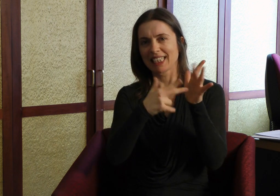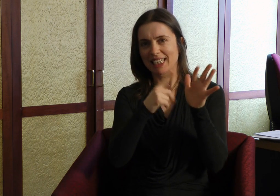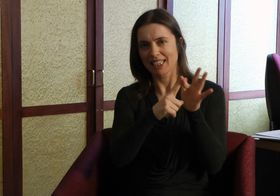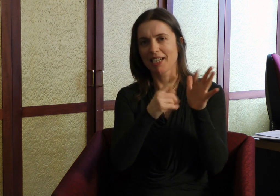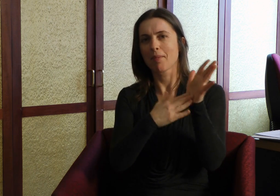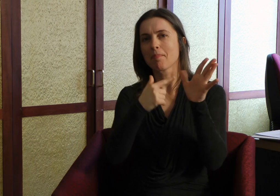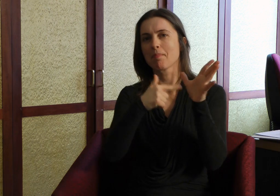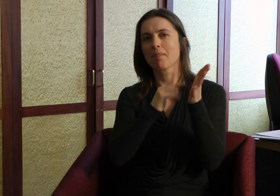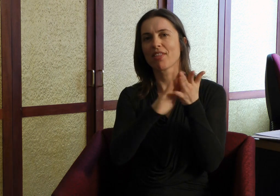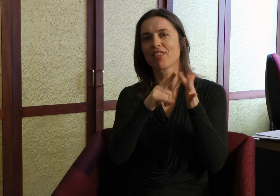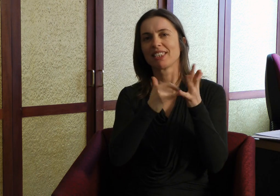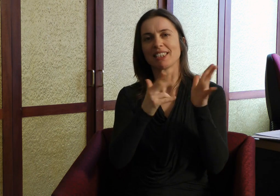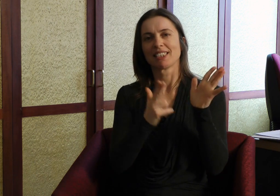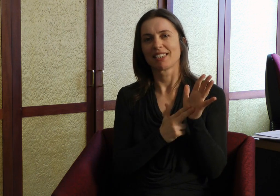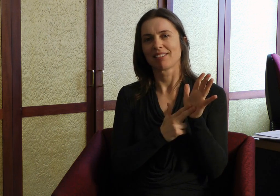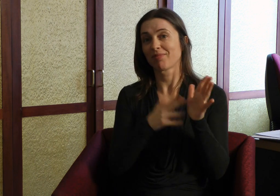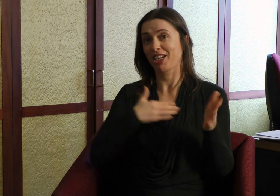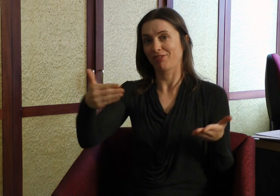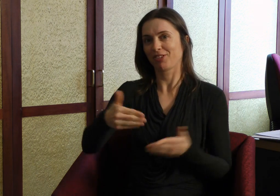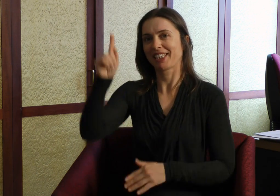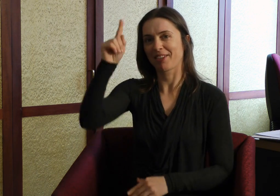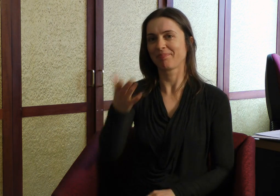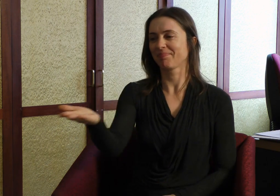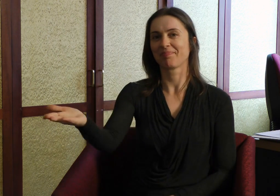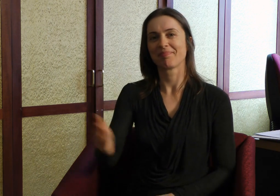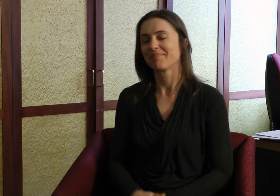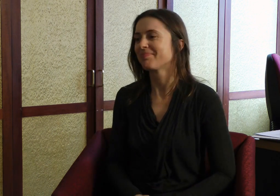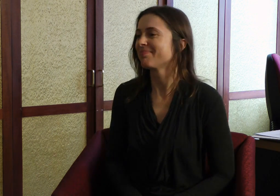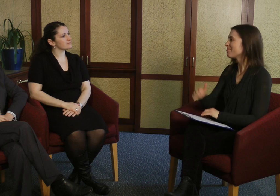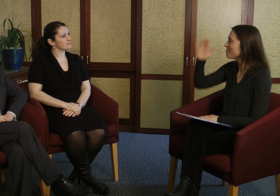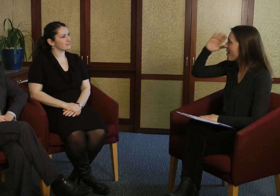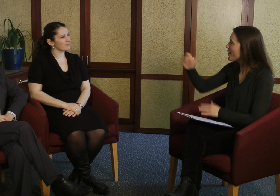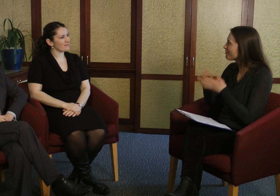heard her name is Christine Mathieson. And I would like to introduce her to you now.